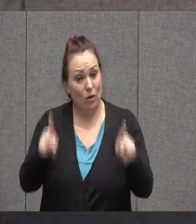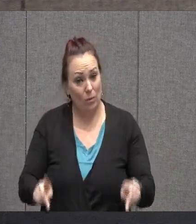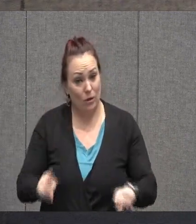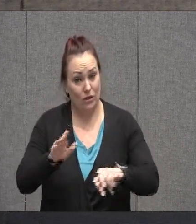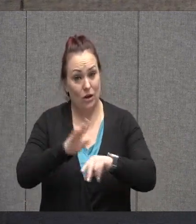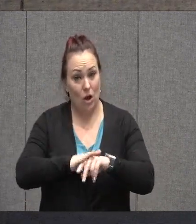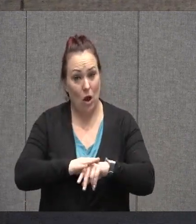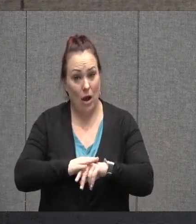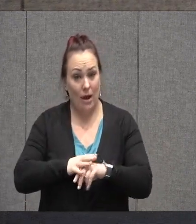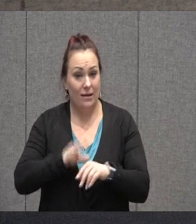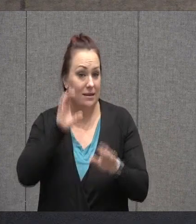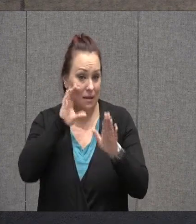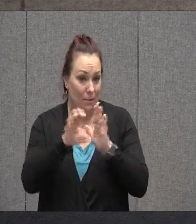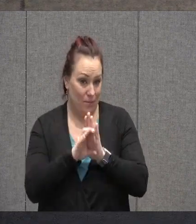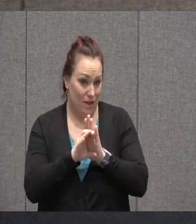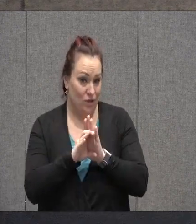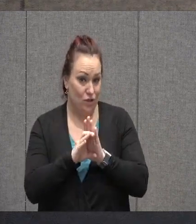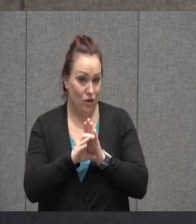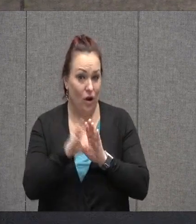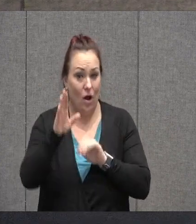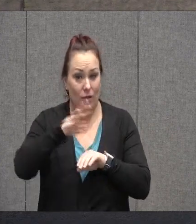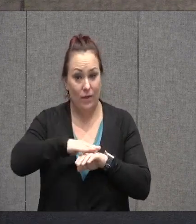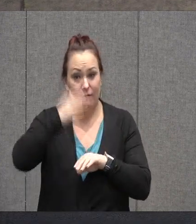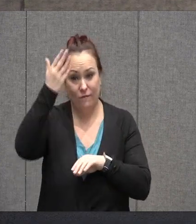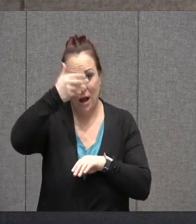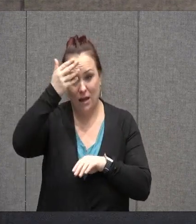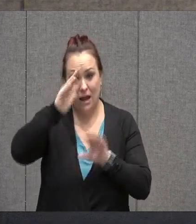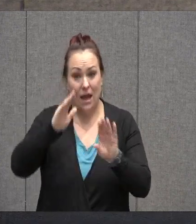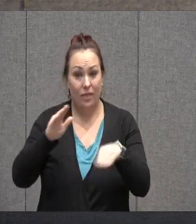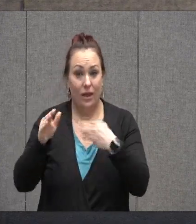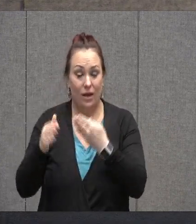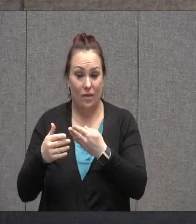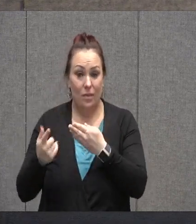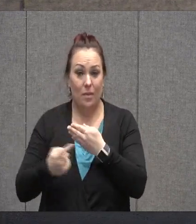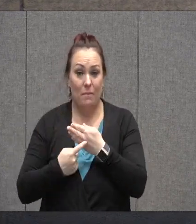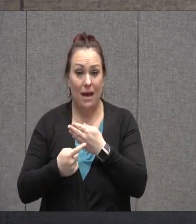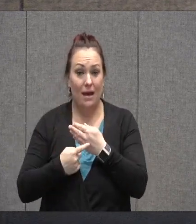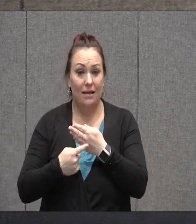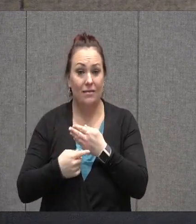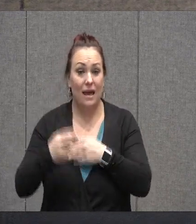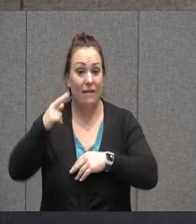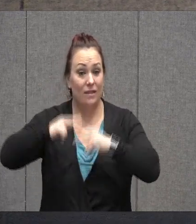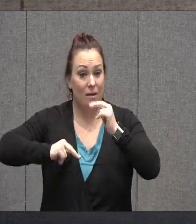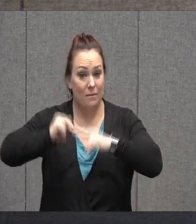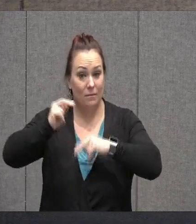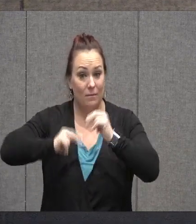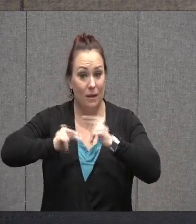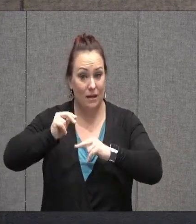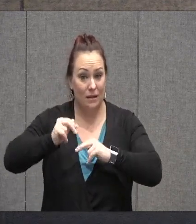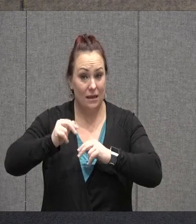His picture's on the front. And on the back they have a picture of a building, a scene from one of their cities.